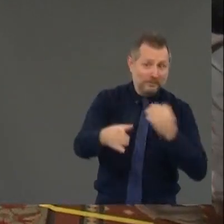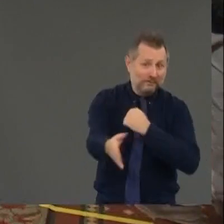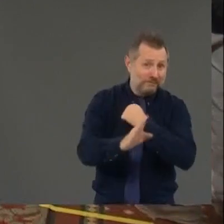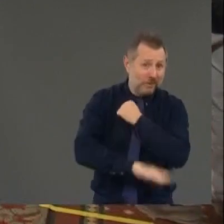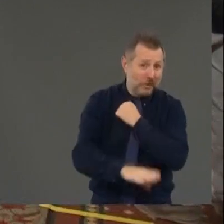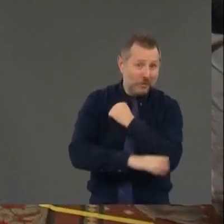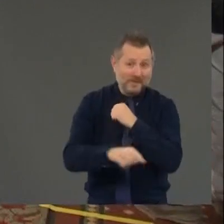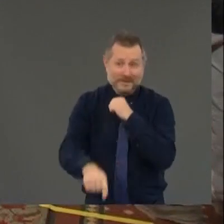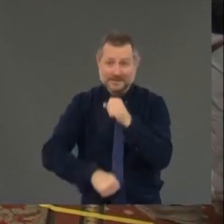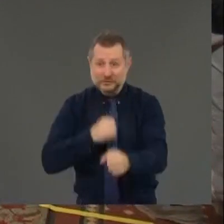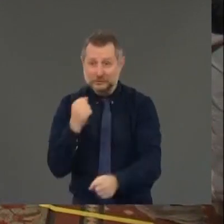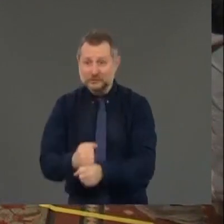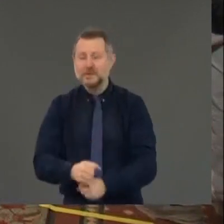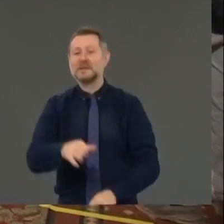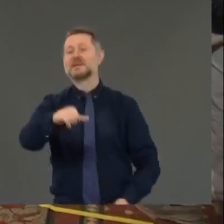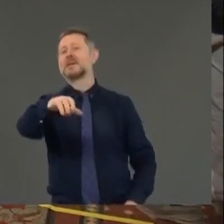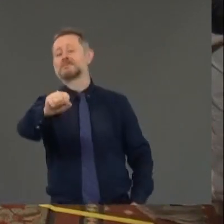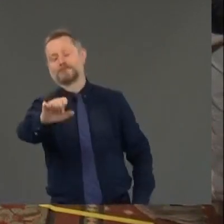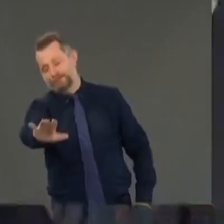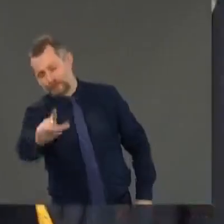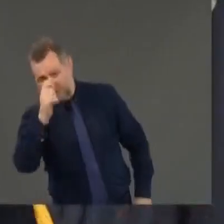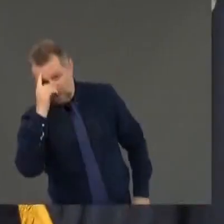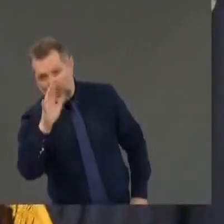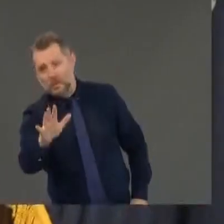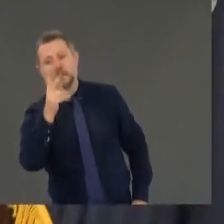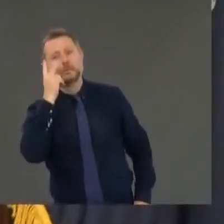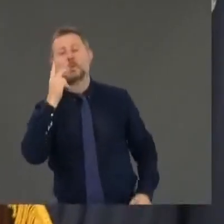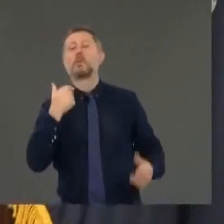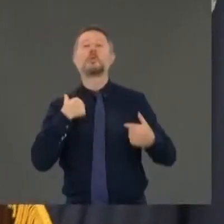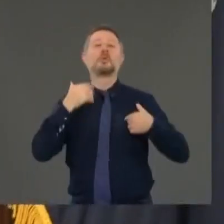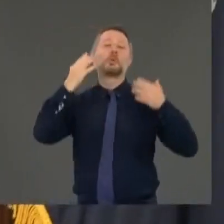START PREPARING OVER THIS SUMMER. WILL SCHOOLS OPEN FOR FALL OF